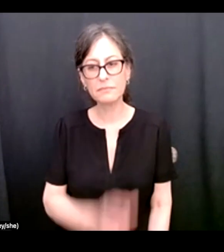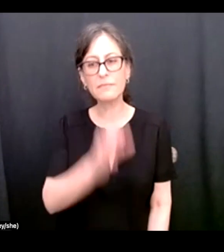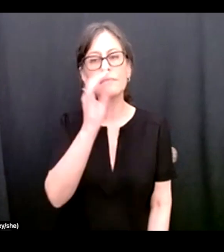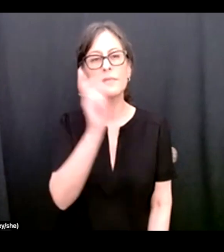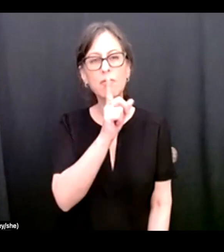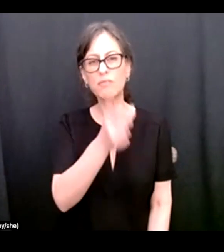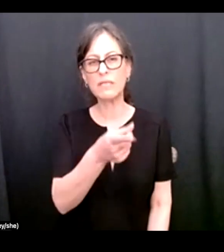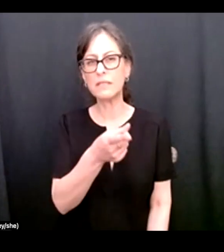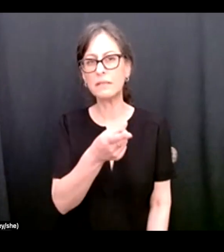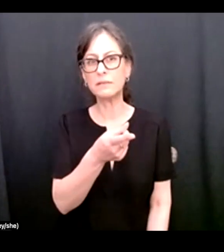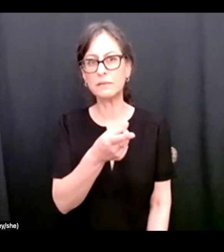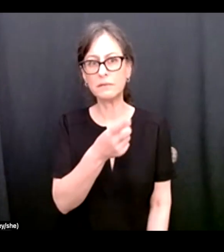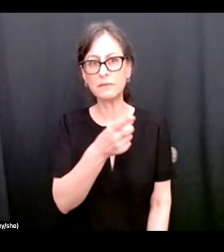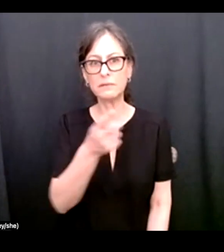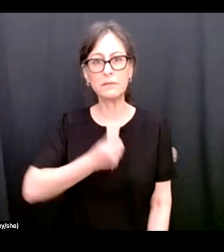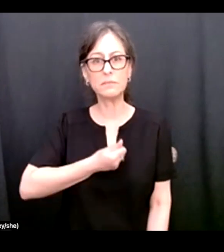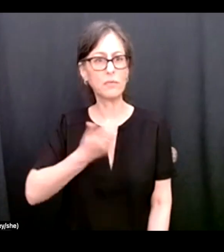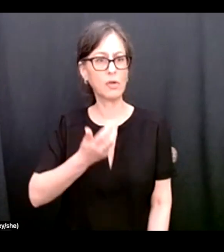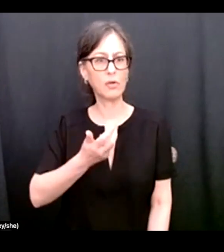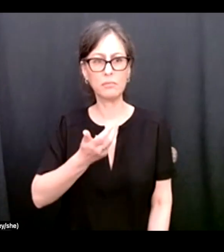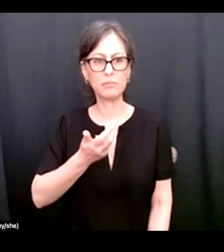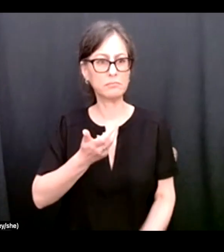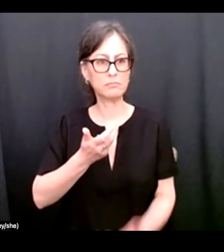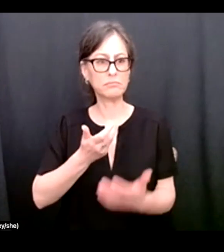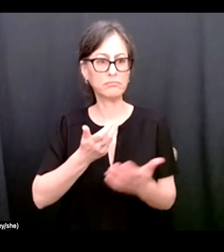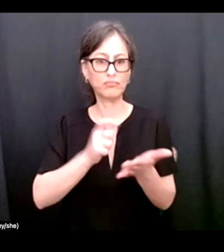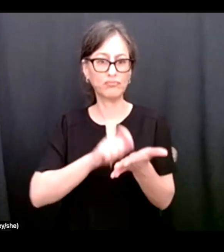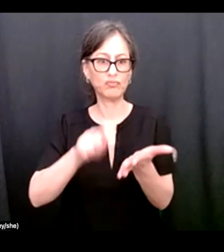that these poems obviously written, you know, in very different settings,